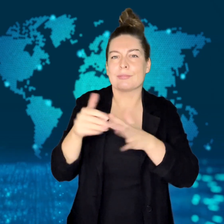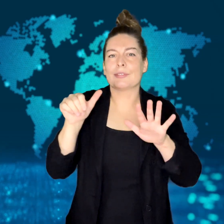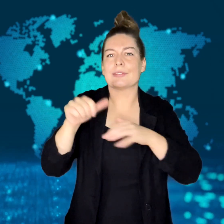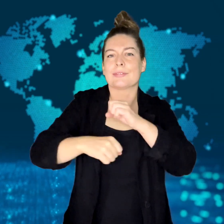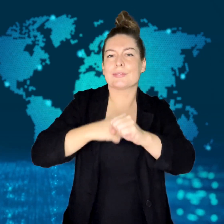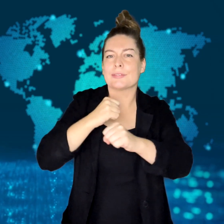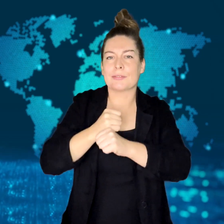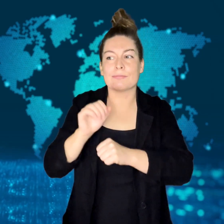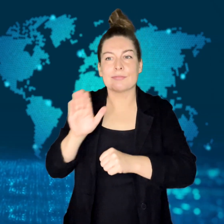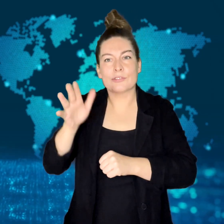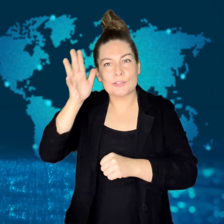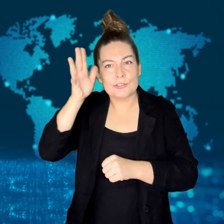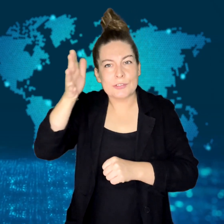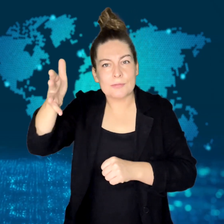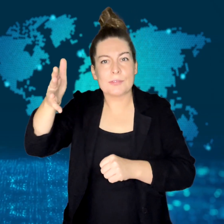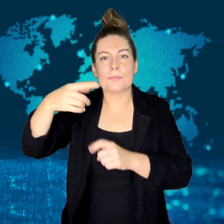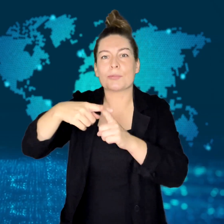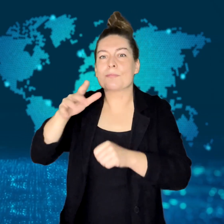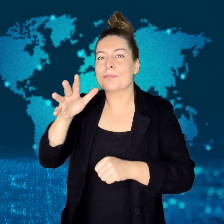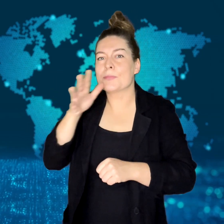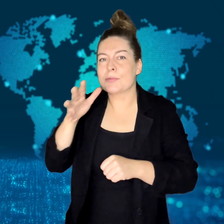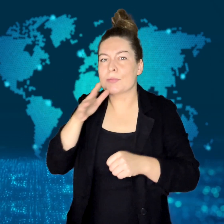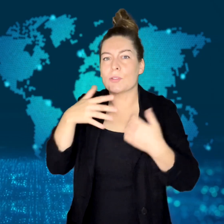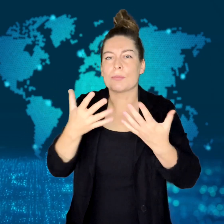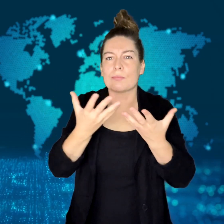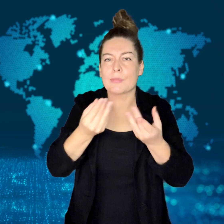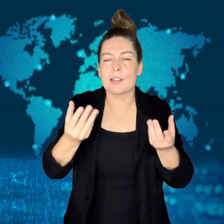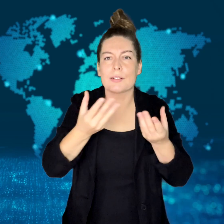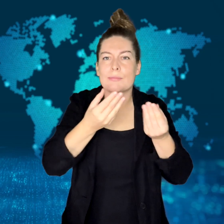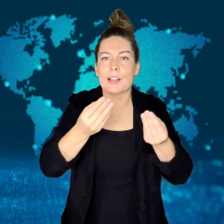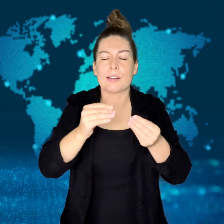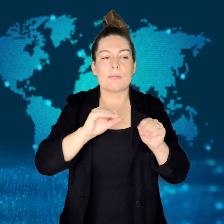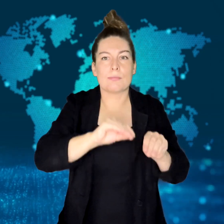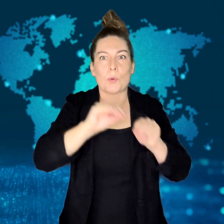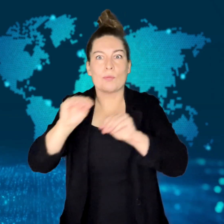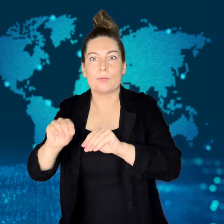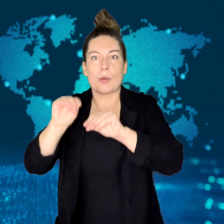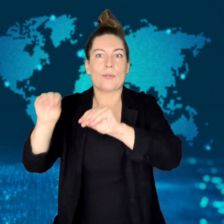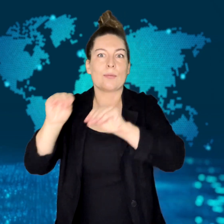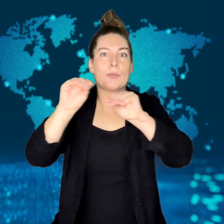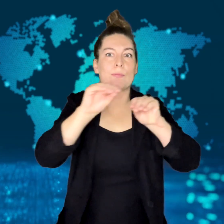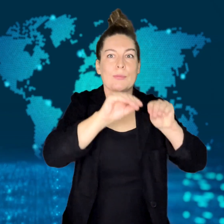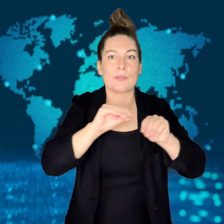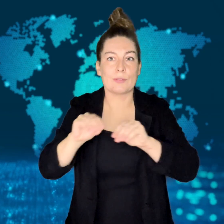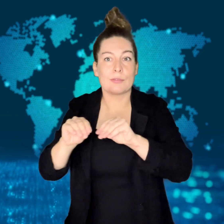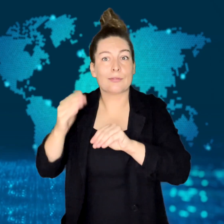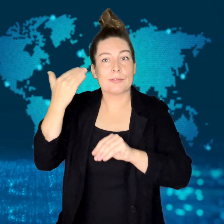his mom, and his grandfather had been moving from place